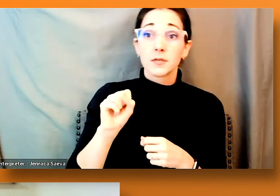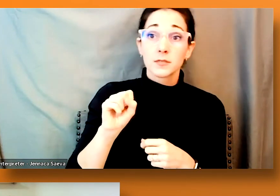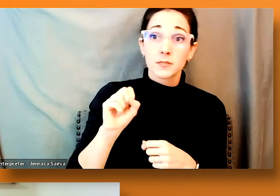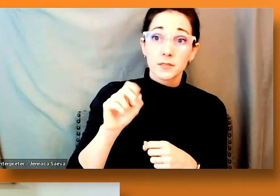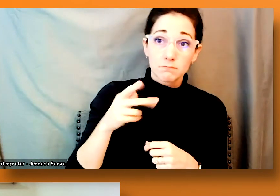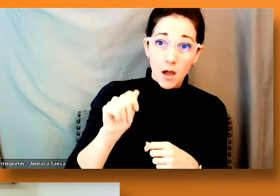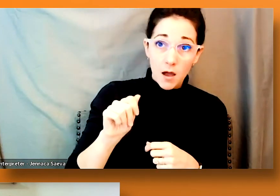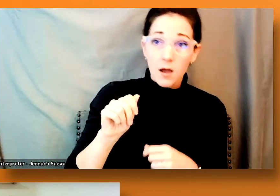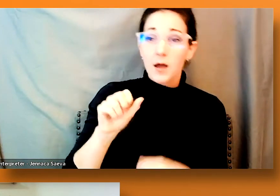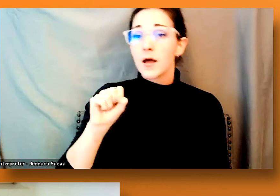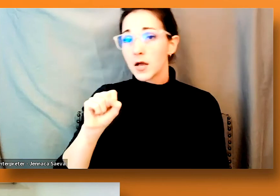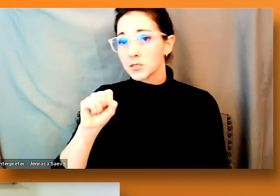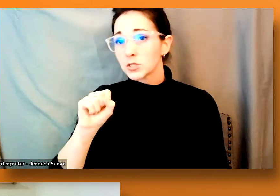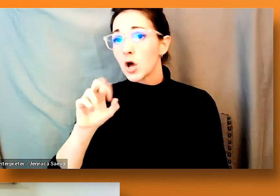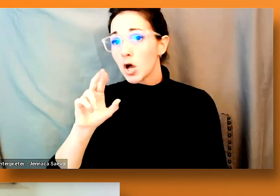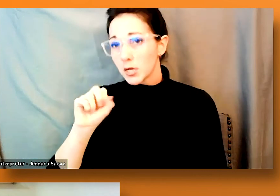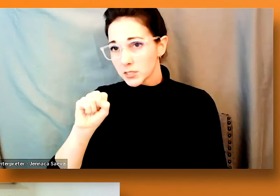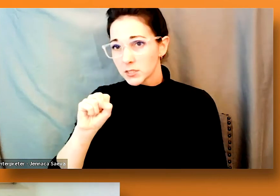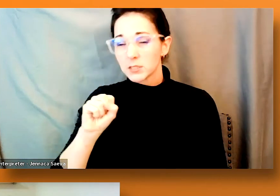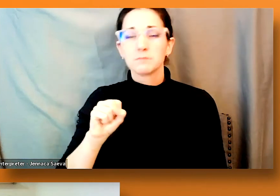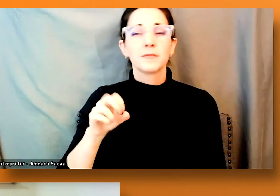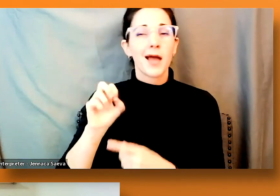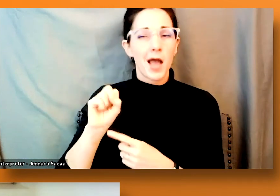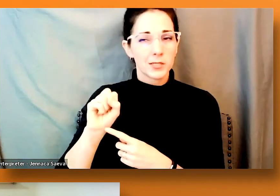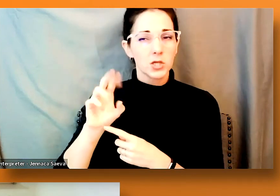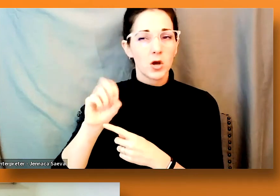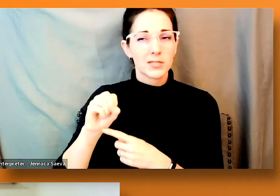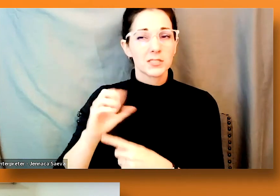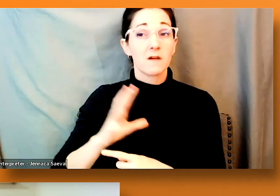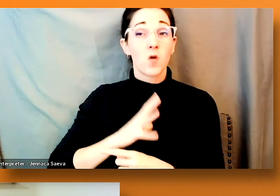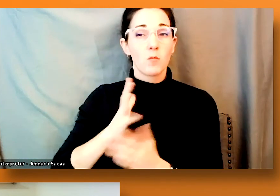but SRS would actually send the formal request